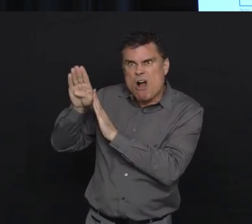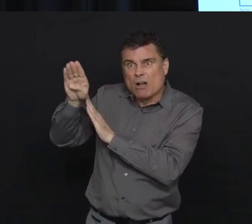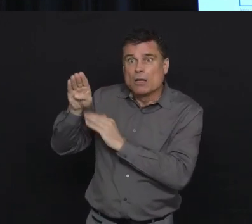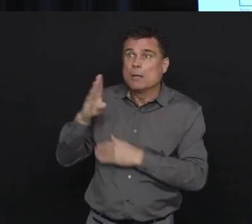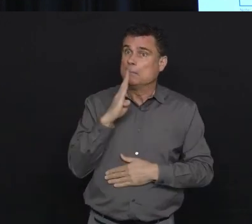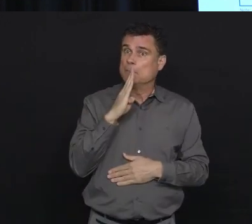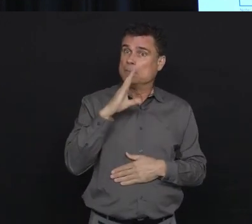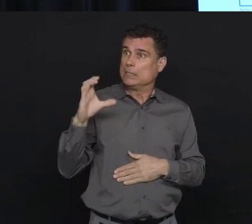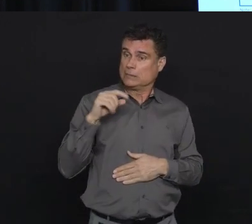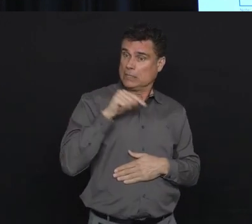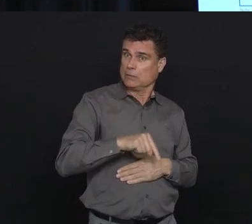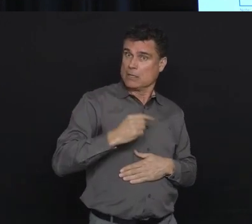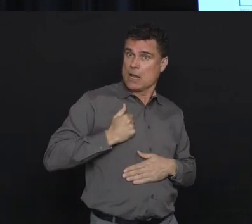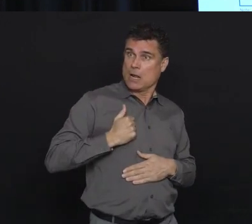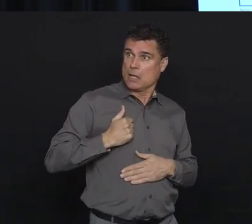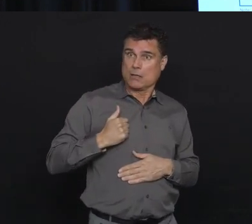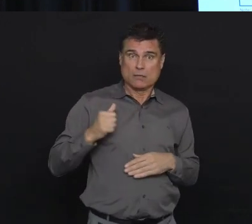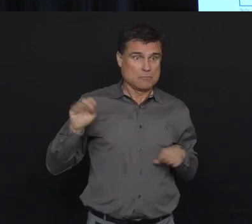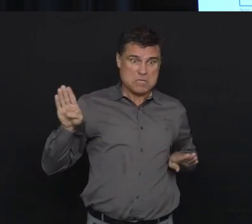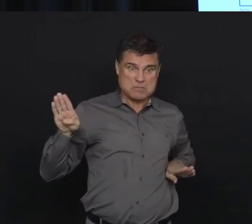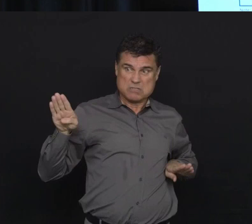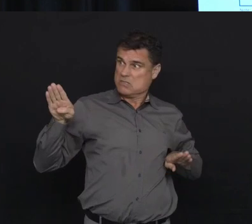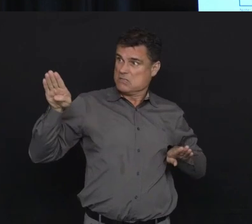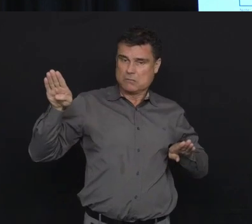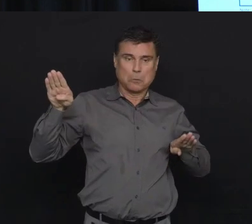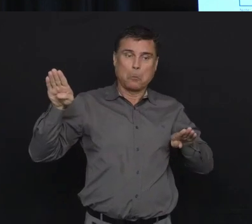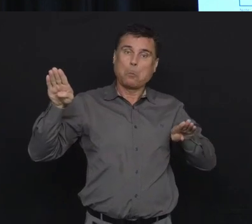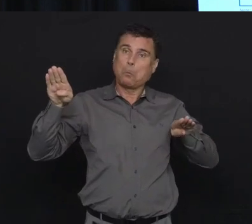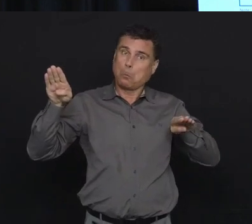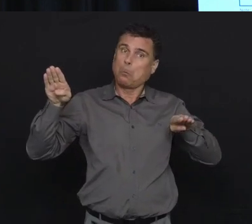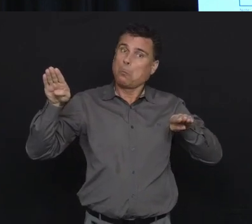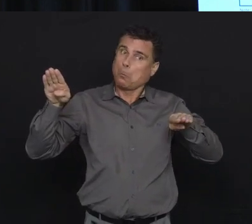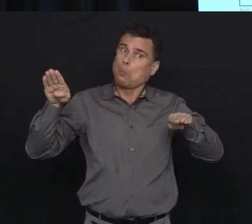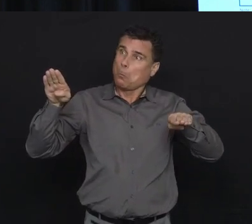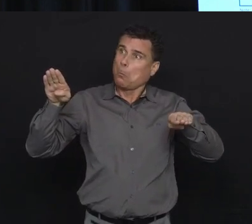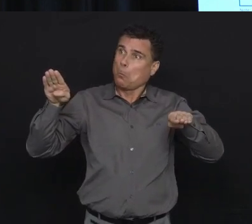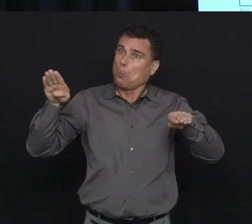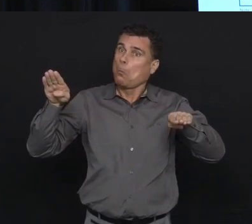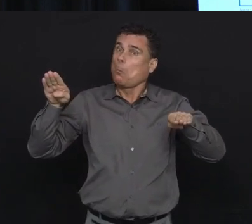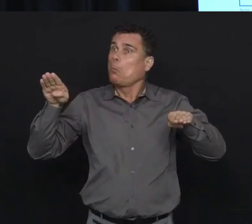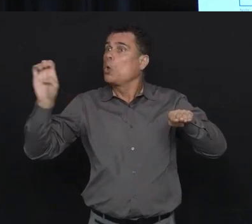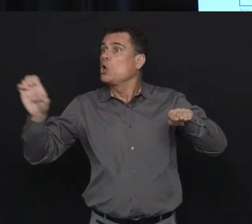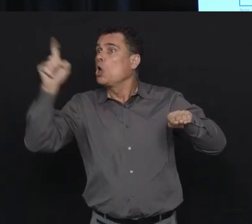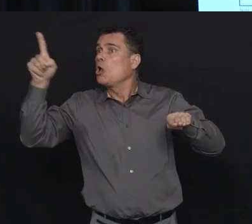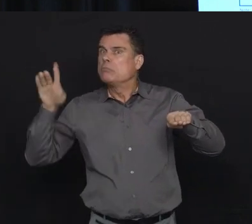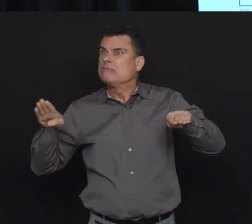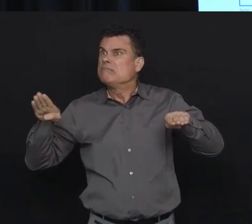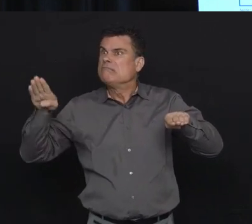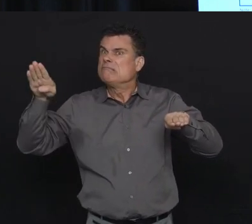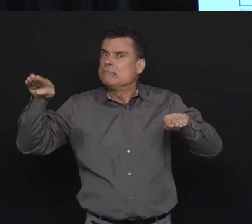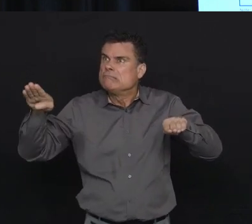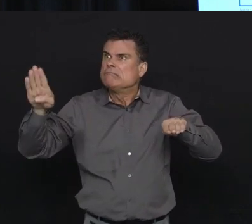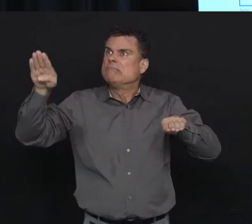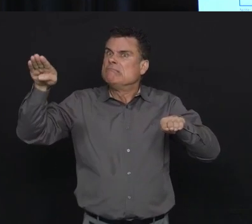dramatically increase. What we are seeing here in BC and Canada is that the line has stayed relatively low. It is starting to increase